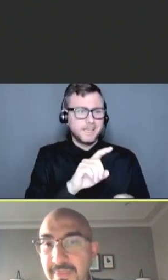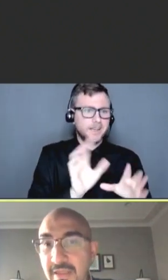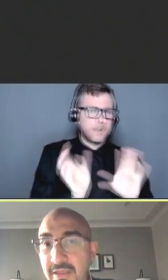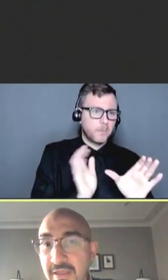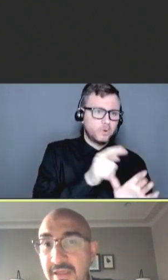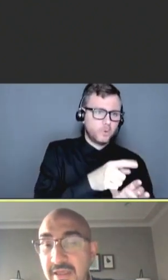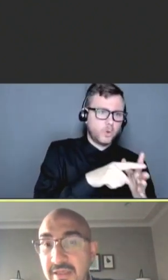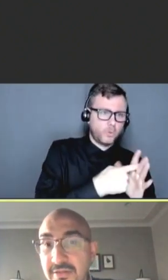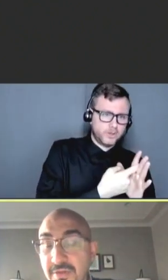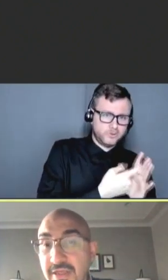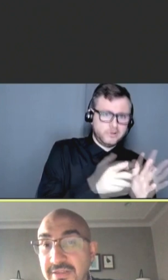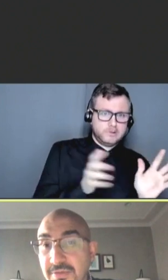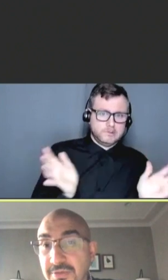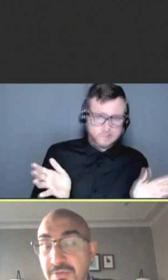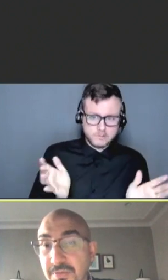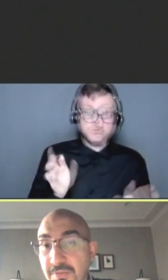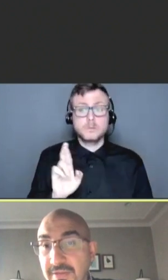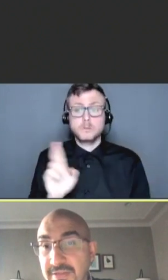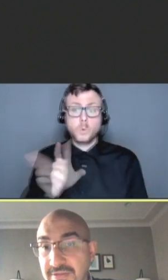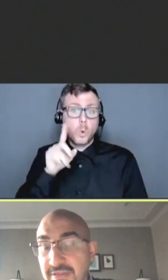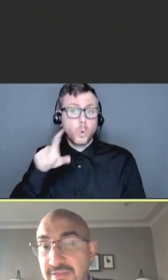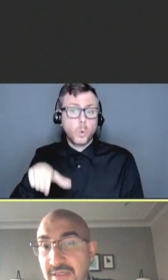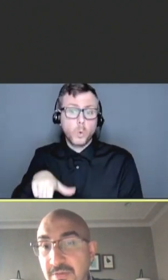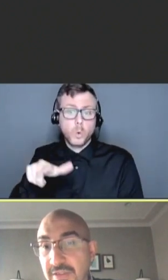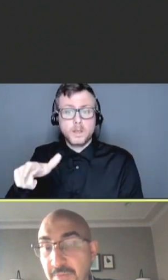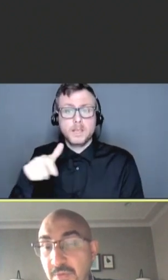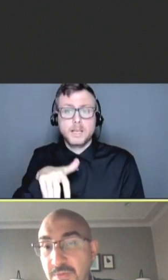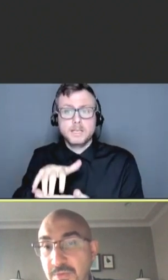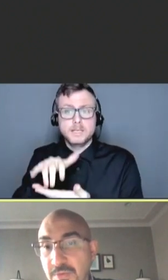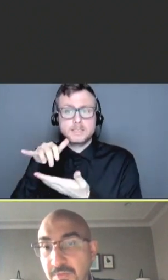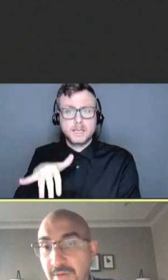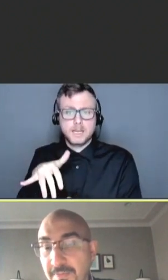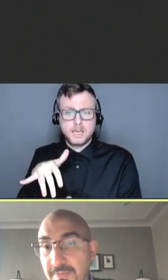And on the right here, we are showing you that the studies -- and what I'm going to show you with the